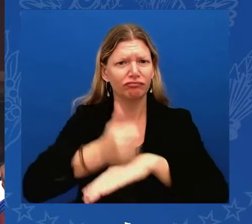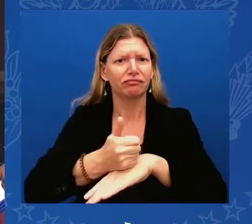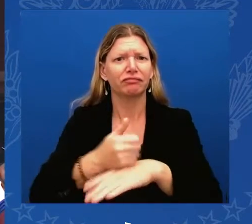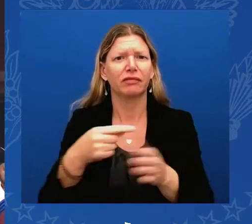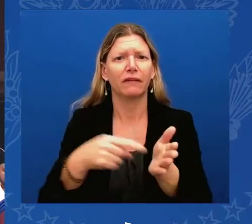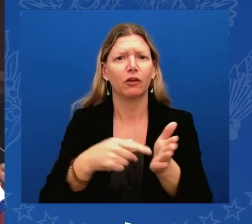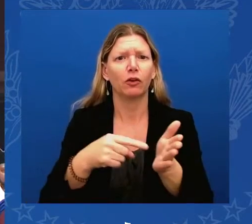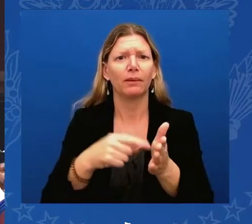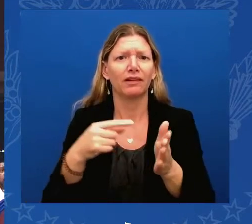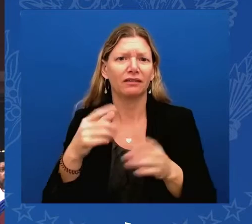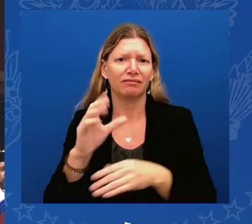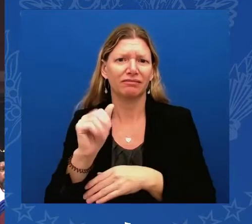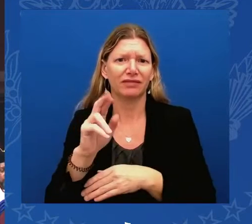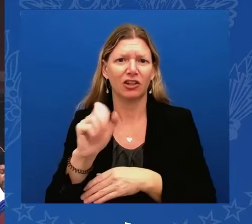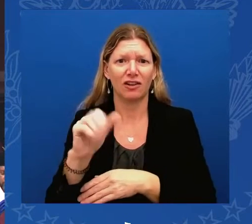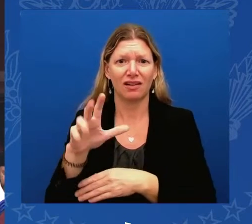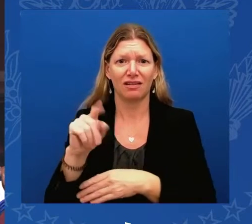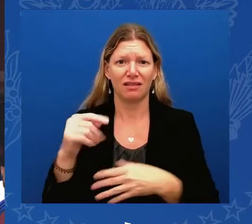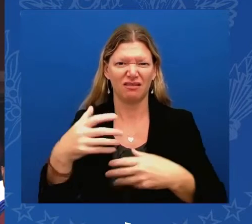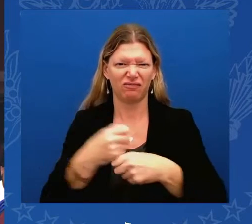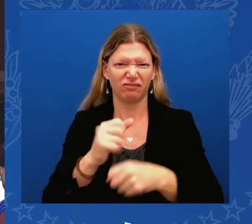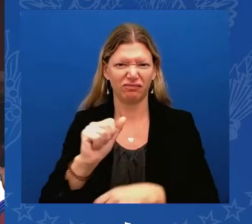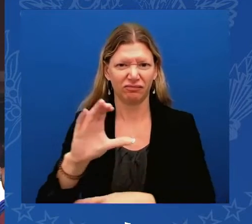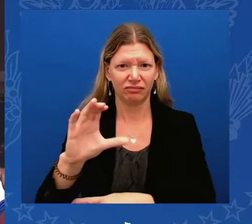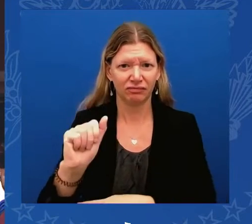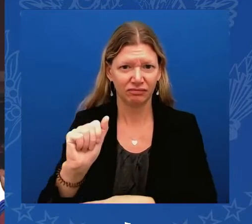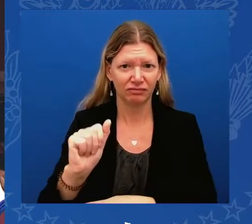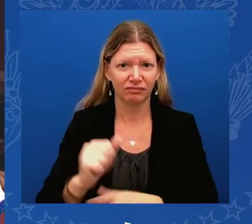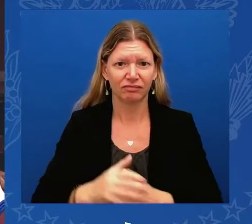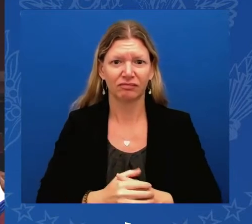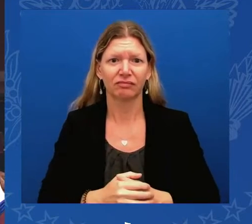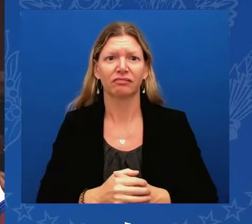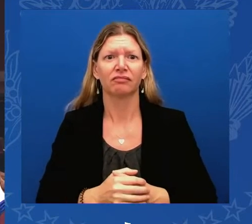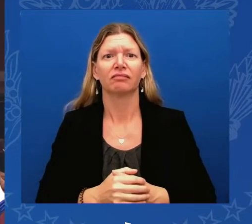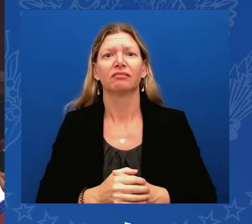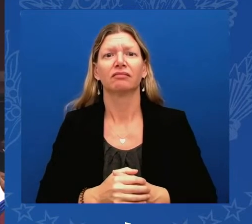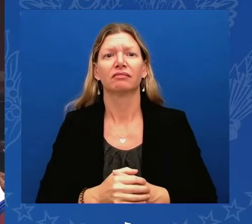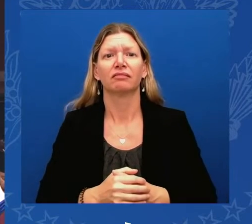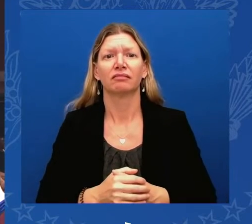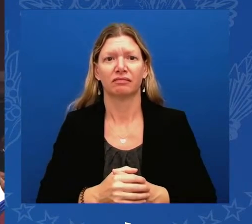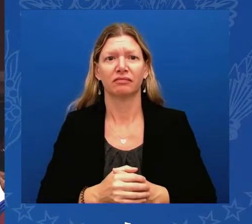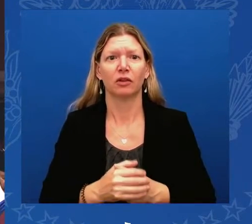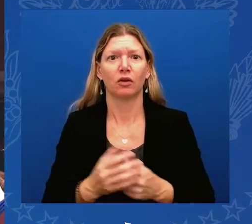reducing the number of uninsured Americans by 20 million people by the time they left office.